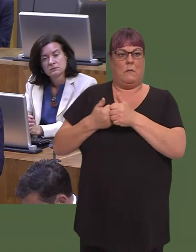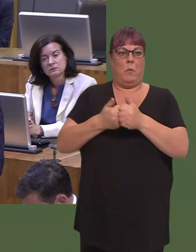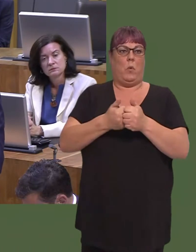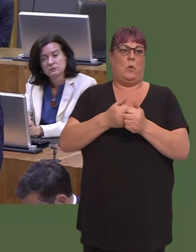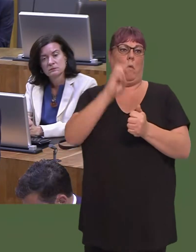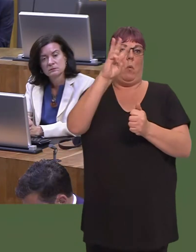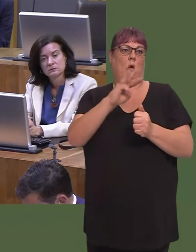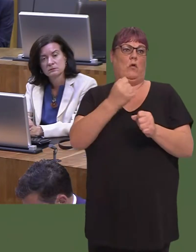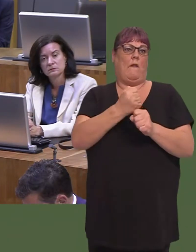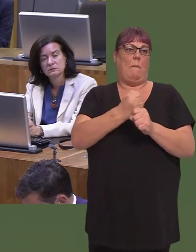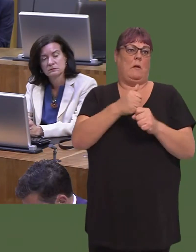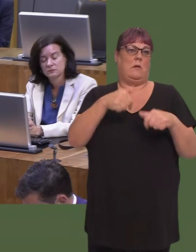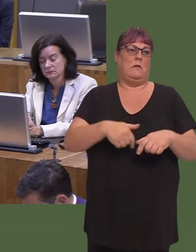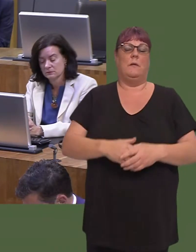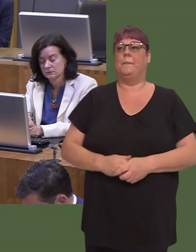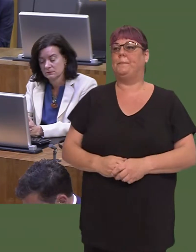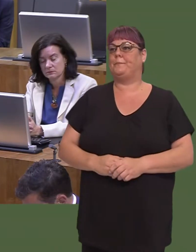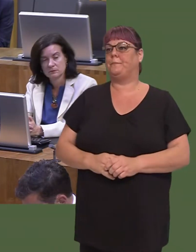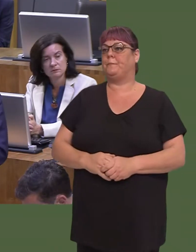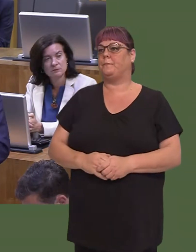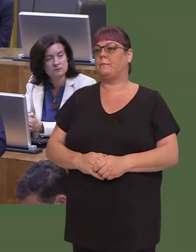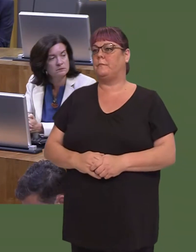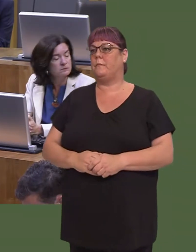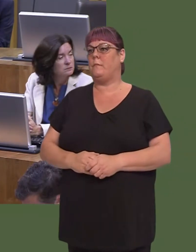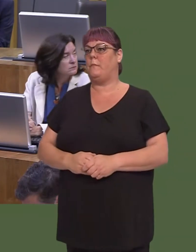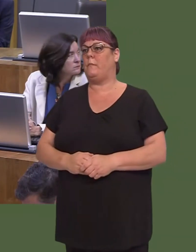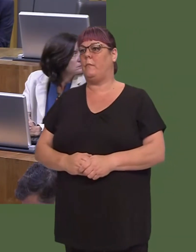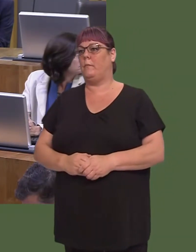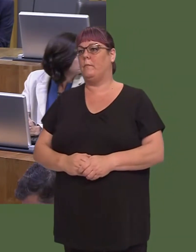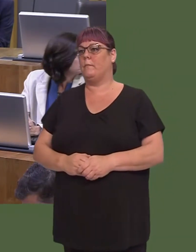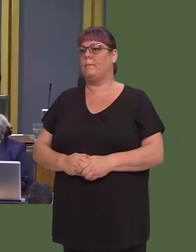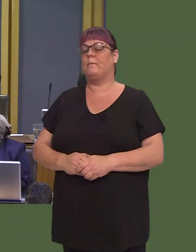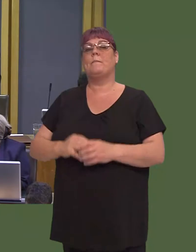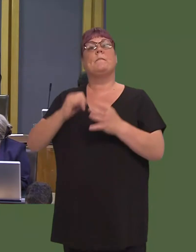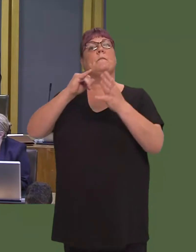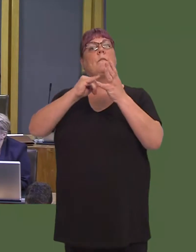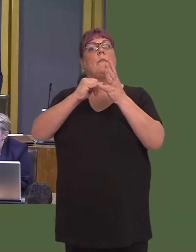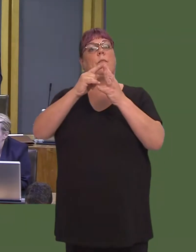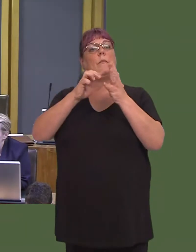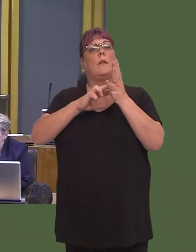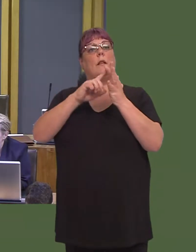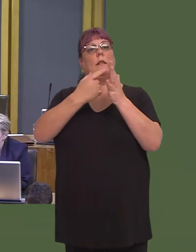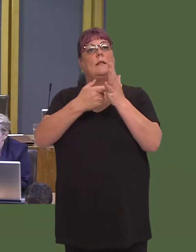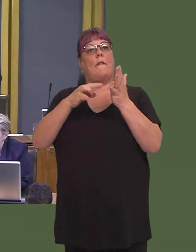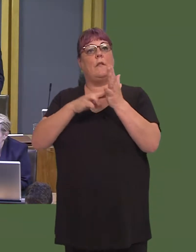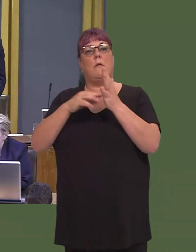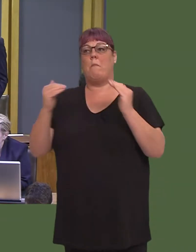rejected, thereby removing our chances of innovation, of leading the world in a technology, the creation of 1,000 jobs, and, of course, many, many homes and manufacturing plants